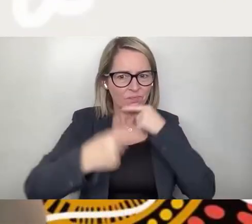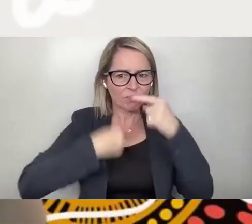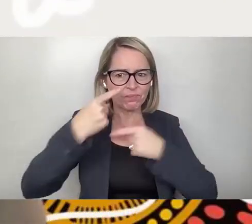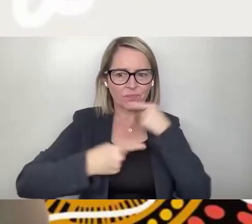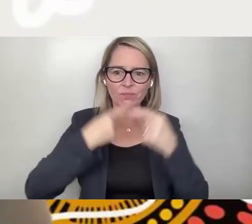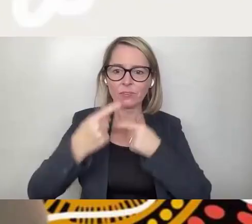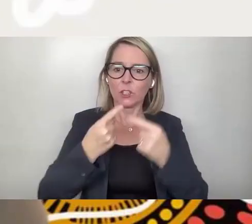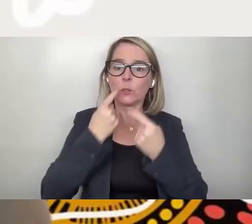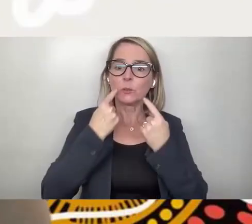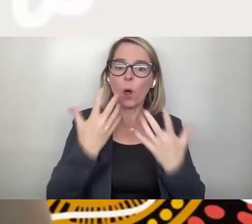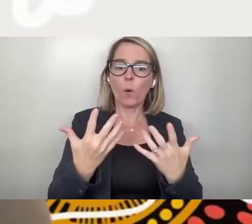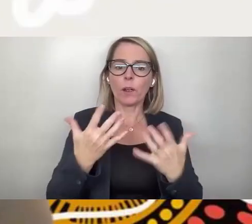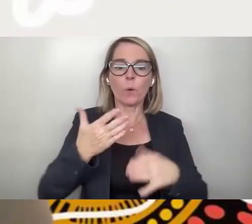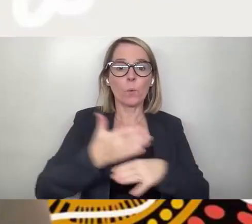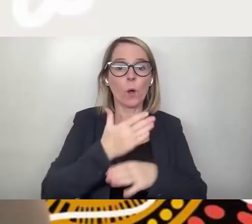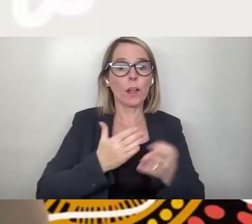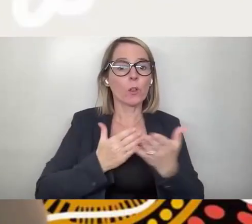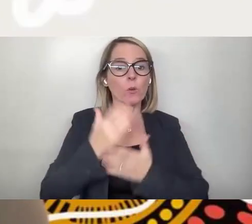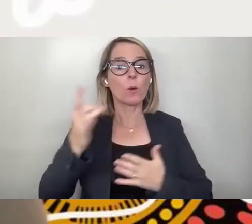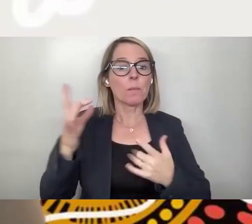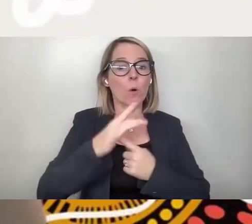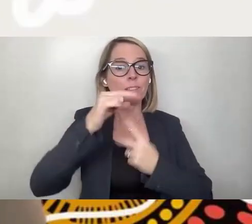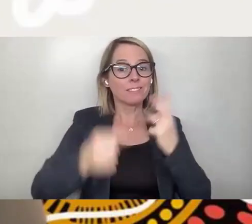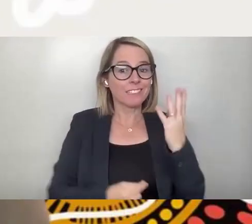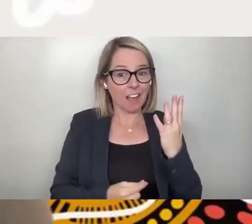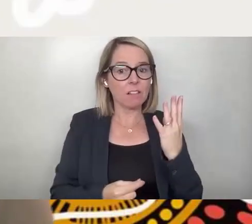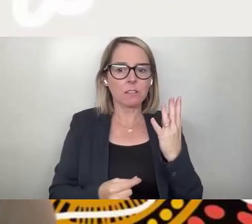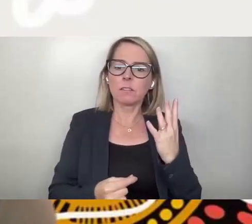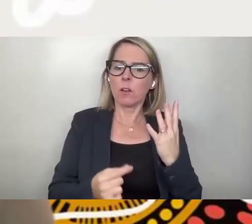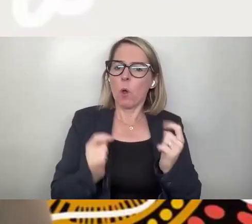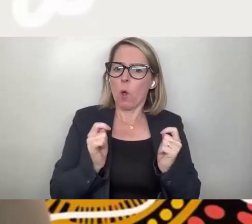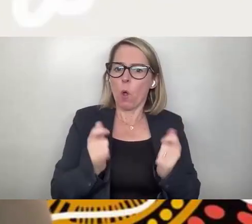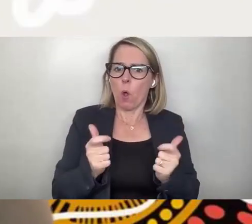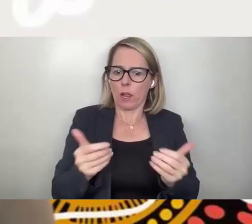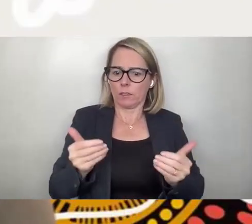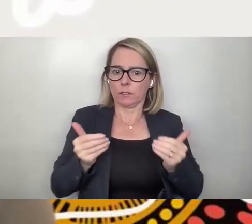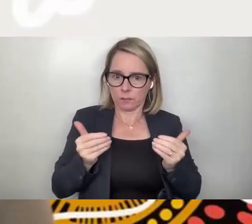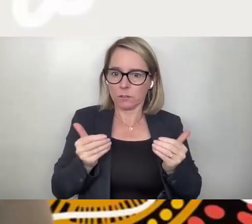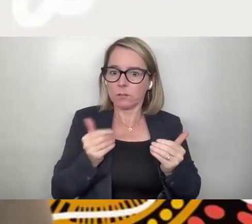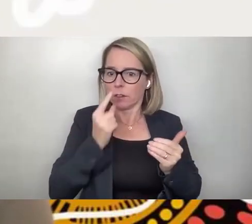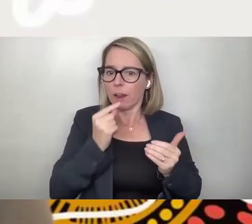working through some of the important detail at an early stage can help to ensure that healthcare can